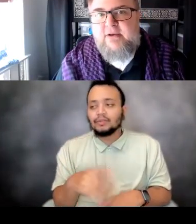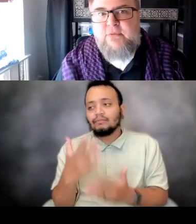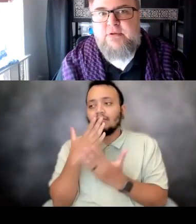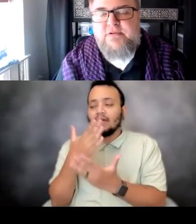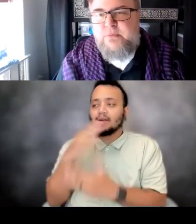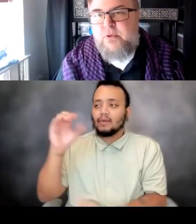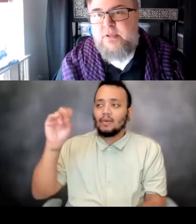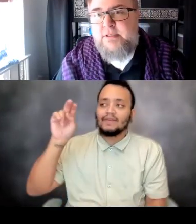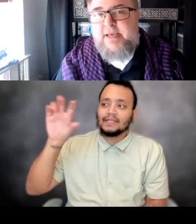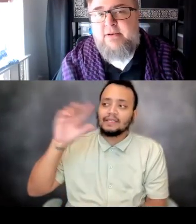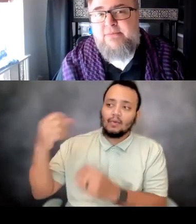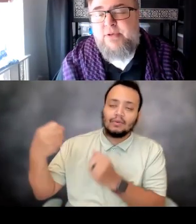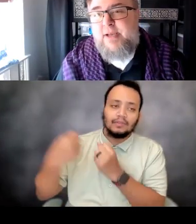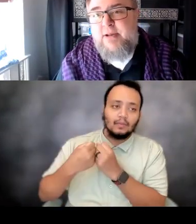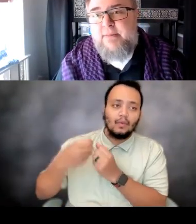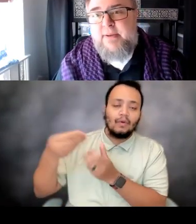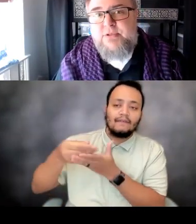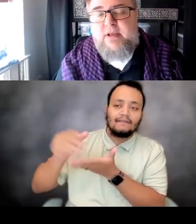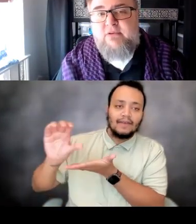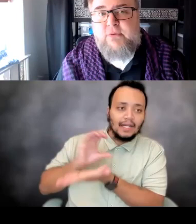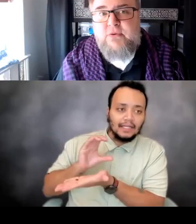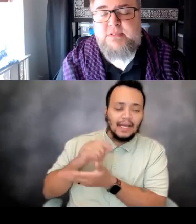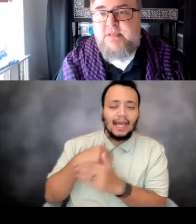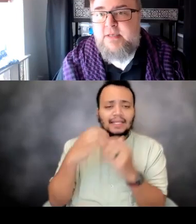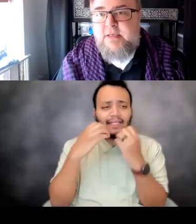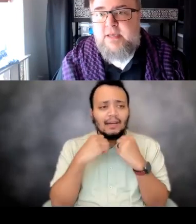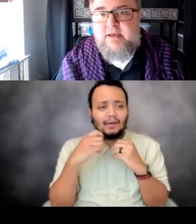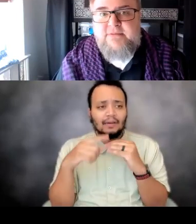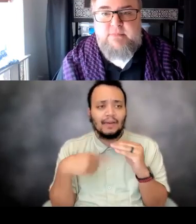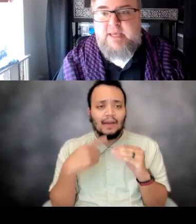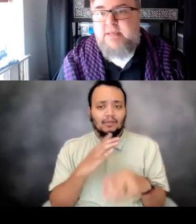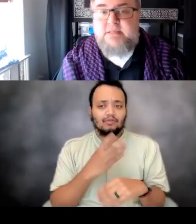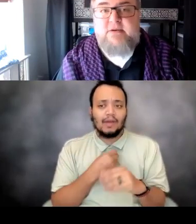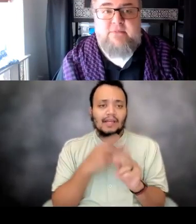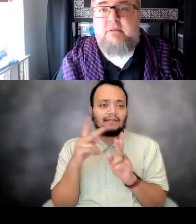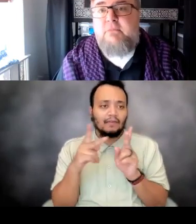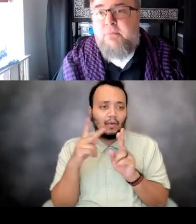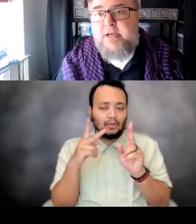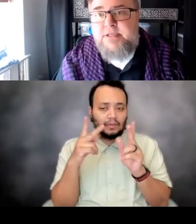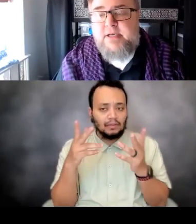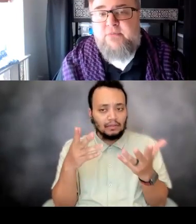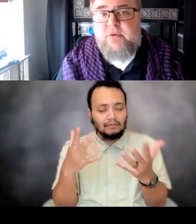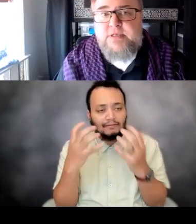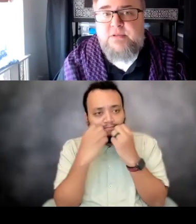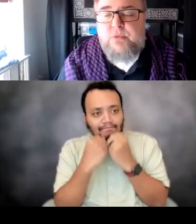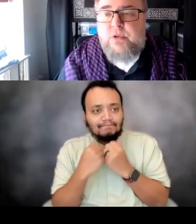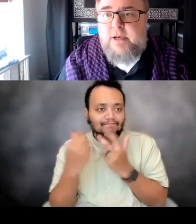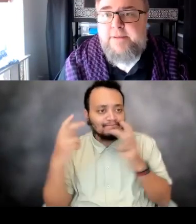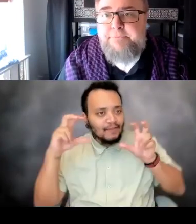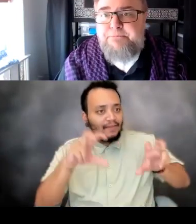and for their support and for caring about trans folks enough to make this a fundable project for us to work on.